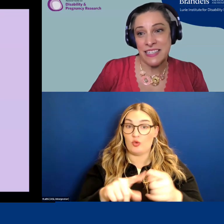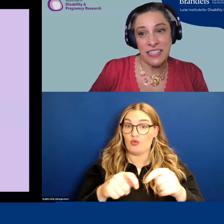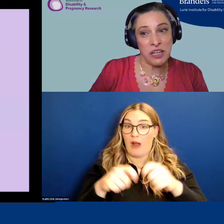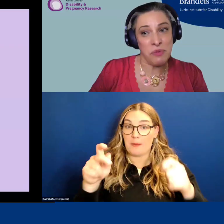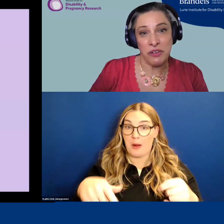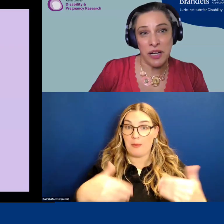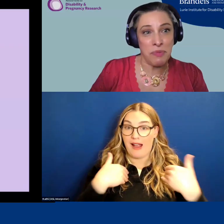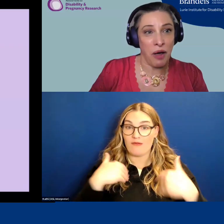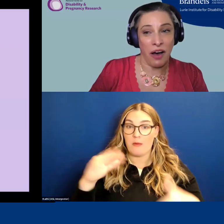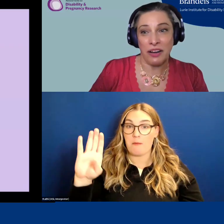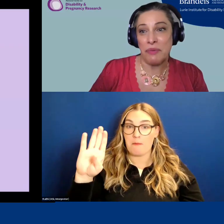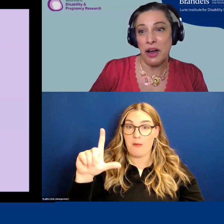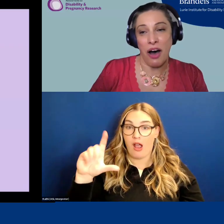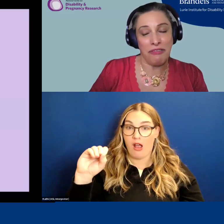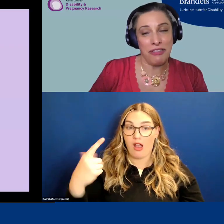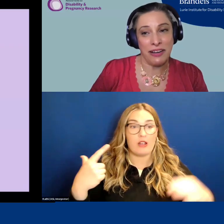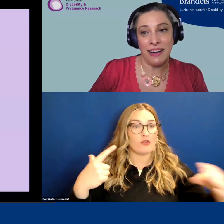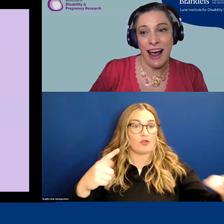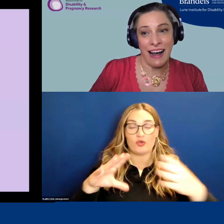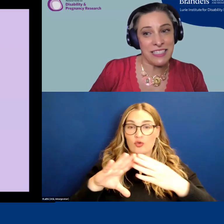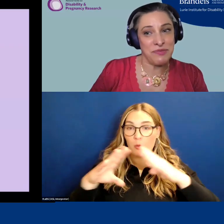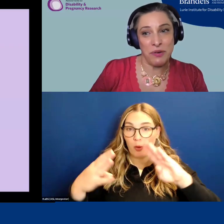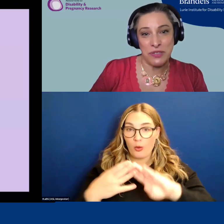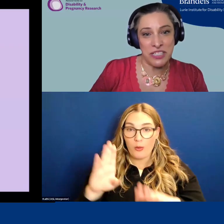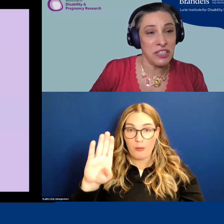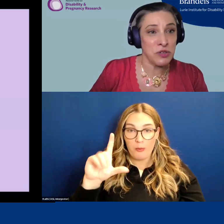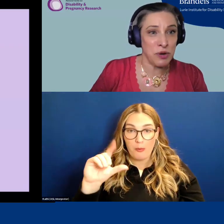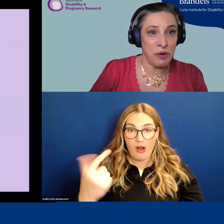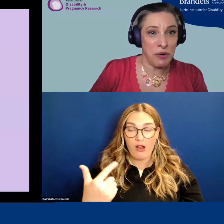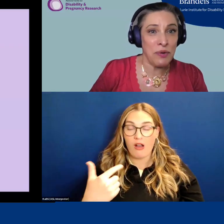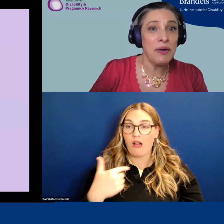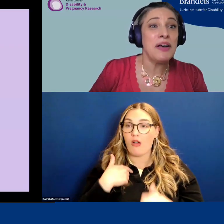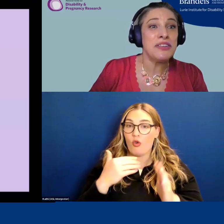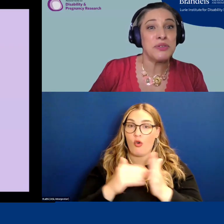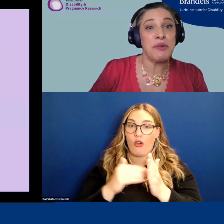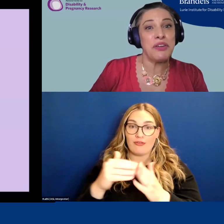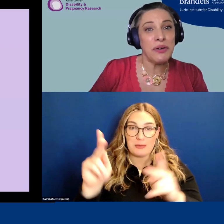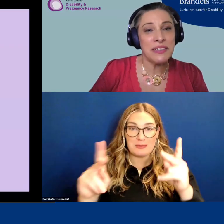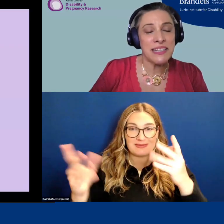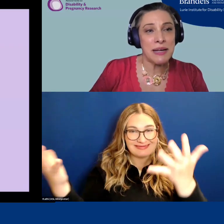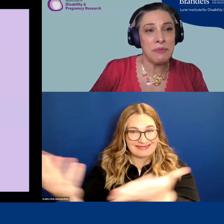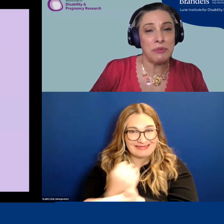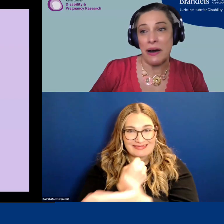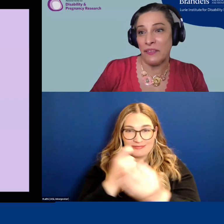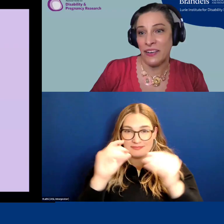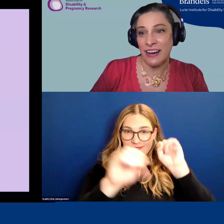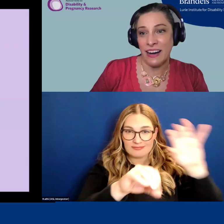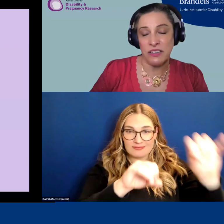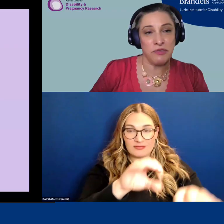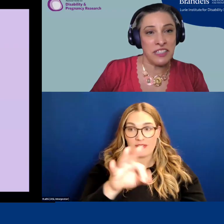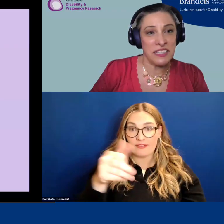this is a community blog and we often ask folks to contribute so if you're a disabled parent and you've